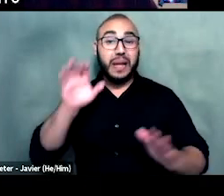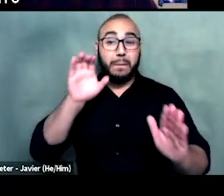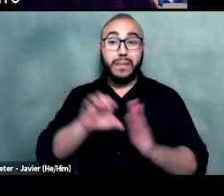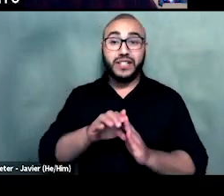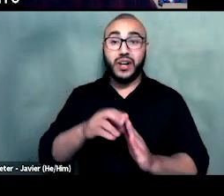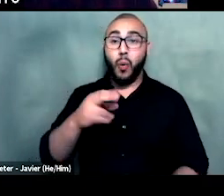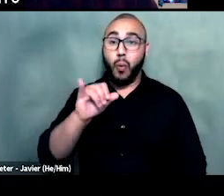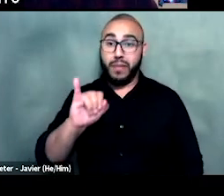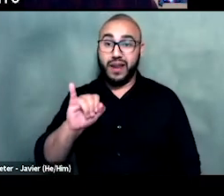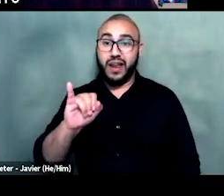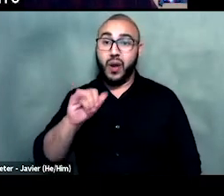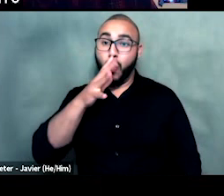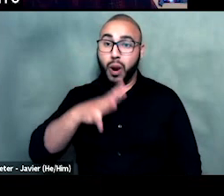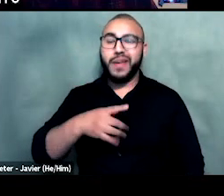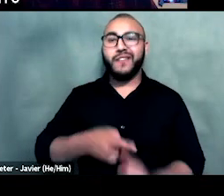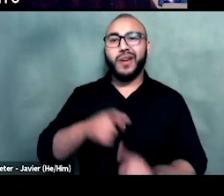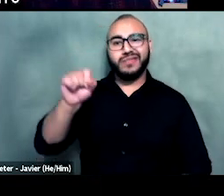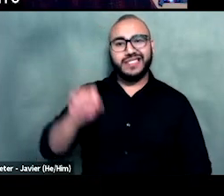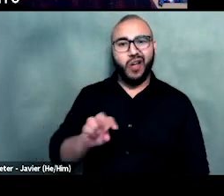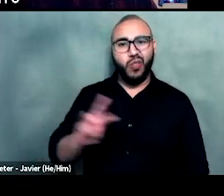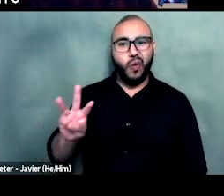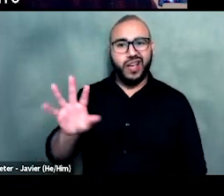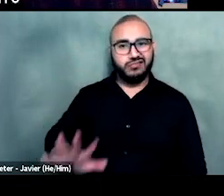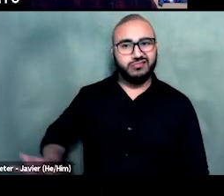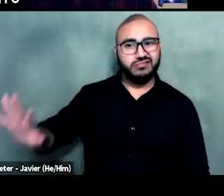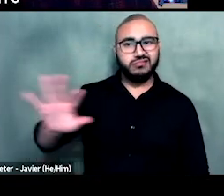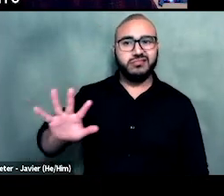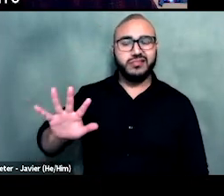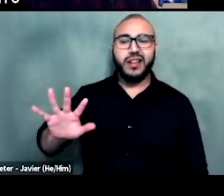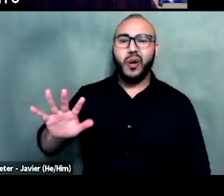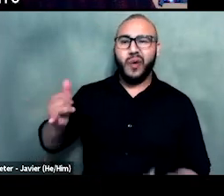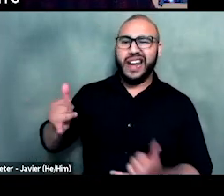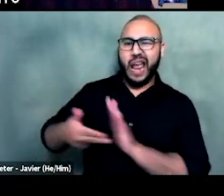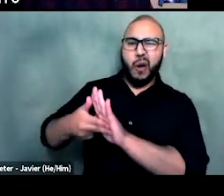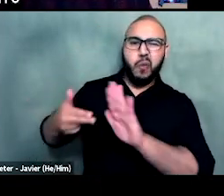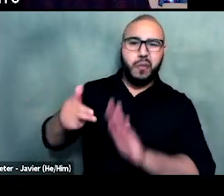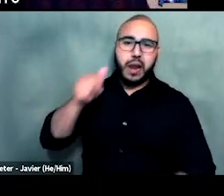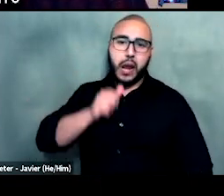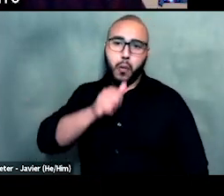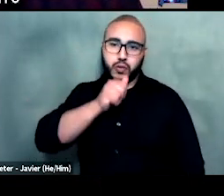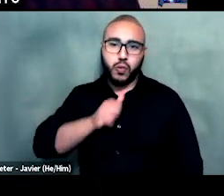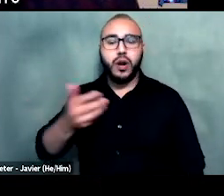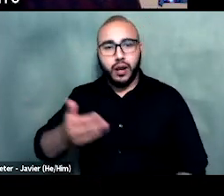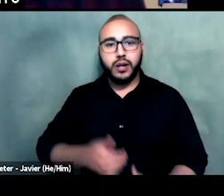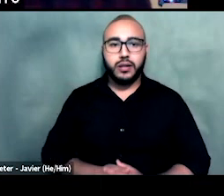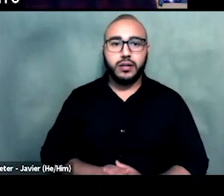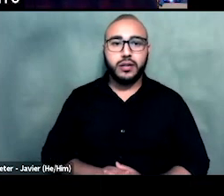Hopi are from the southwest, present day Arizona. And you can see that Star Wars'